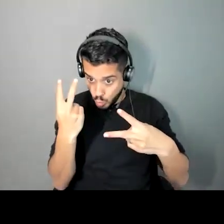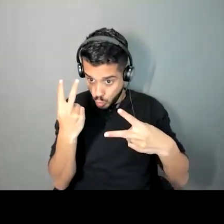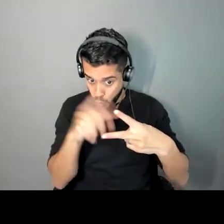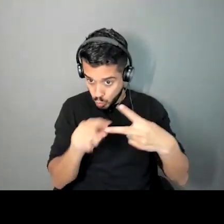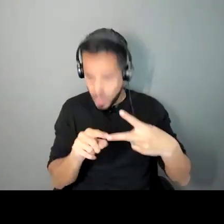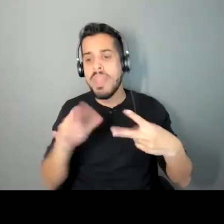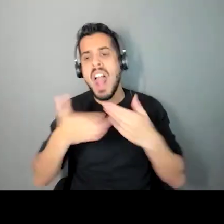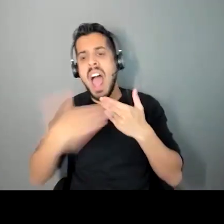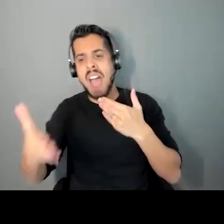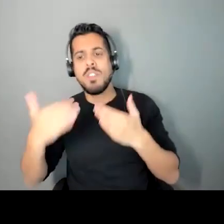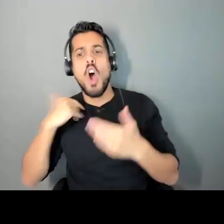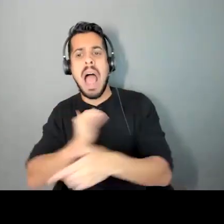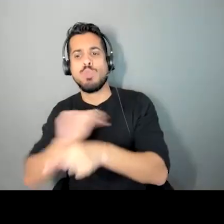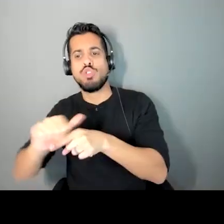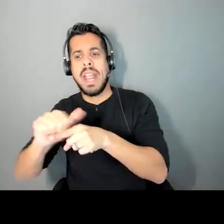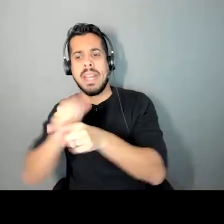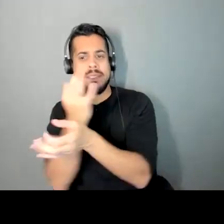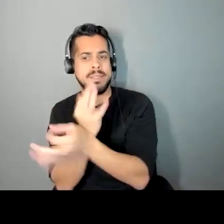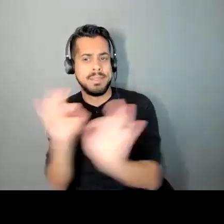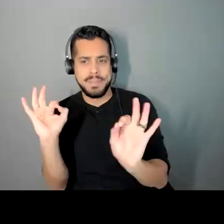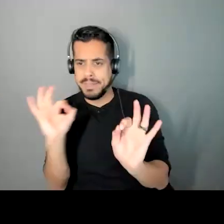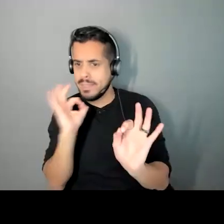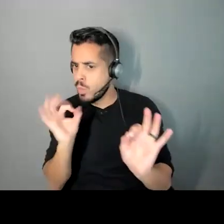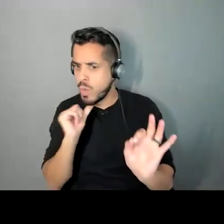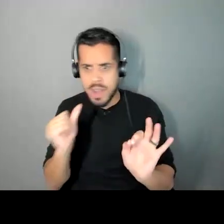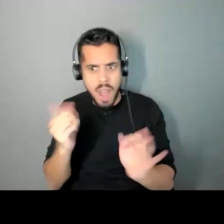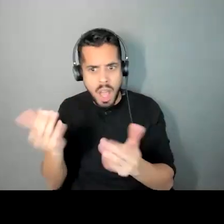Uh... we're not chasing voc rehab dollars in any state. Um...